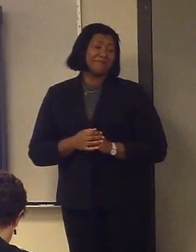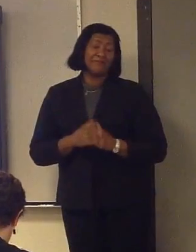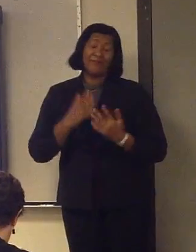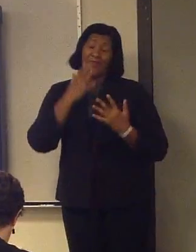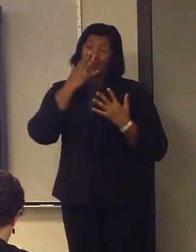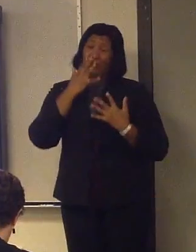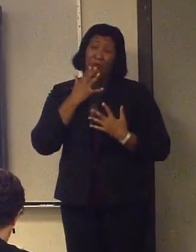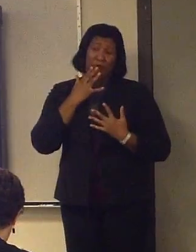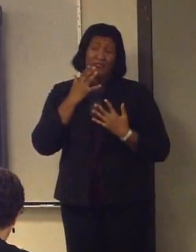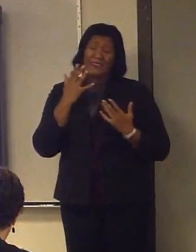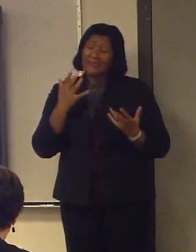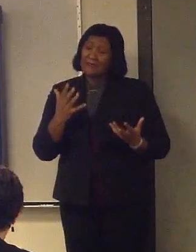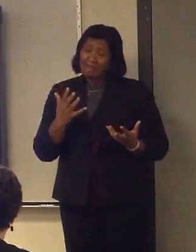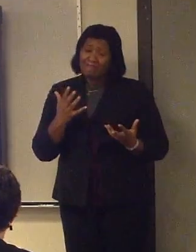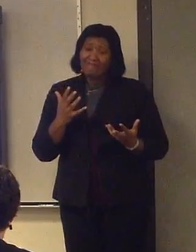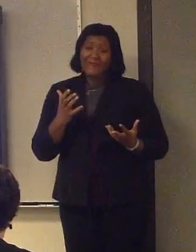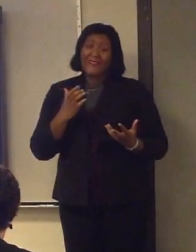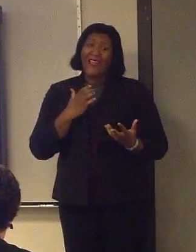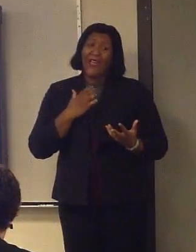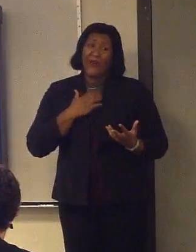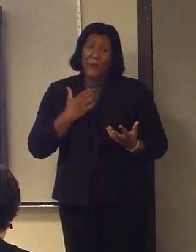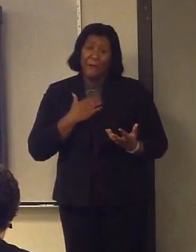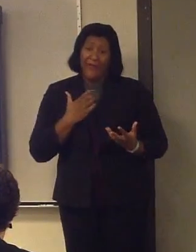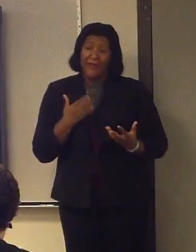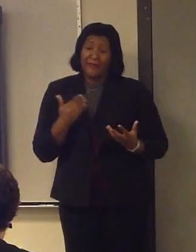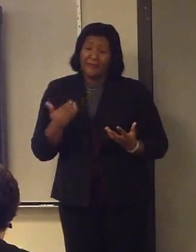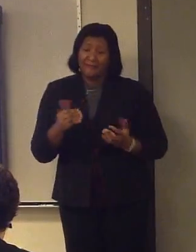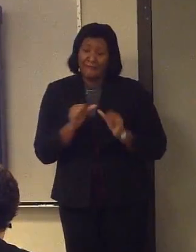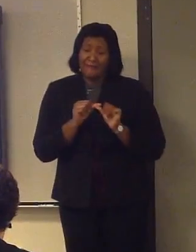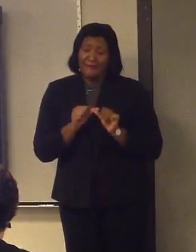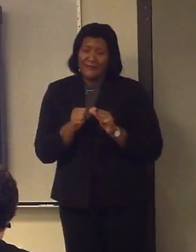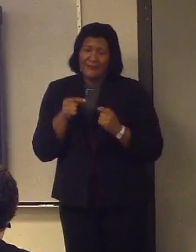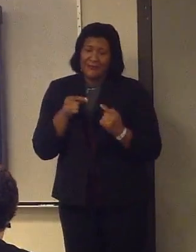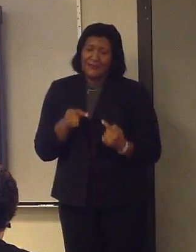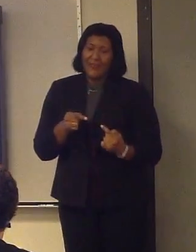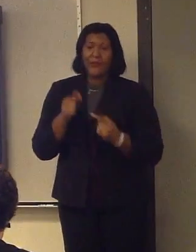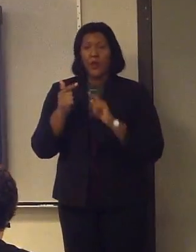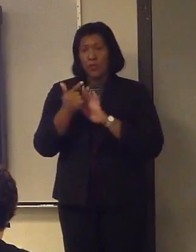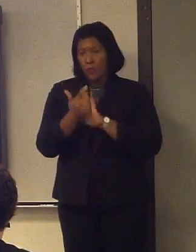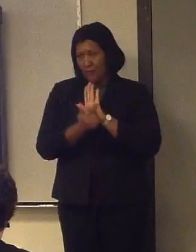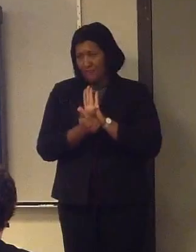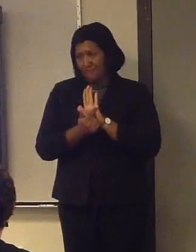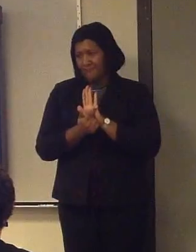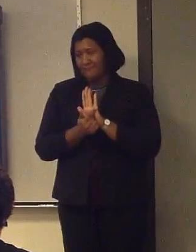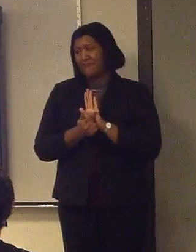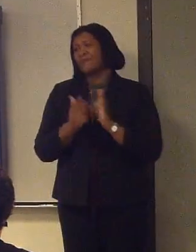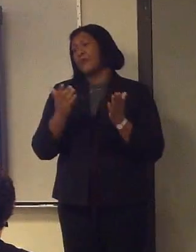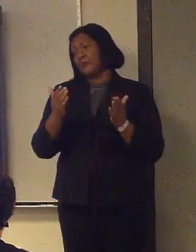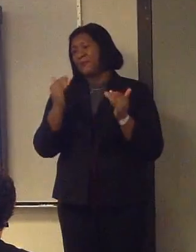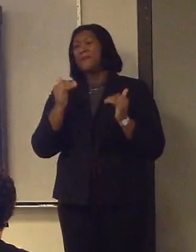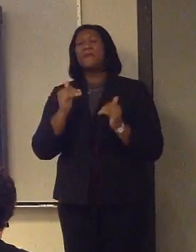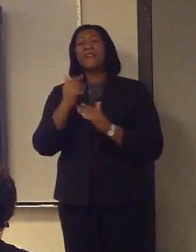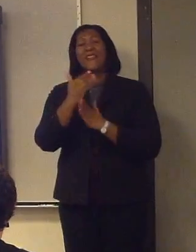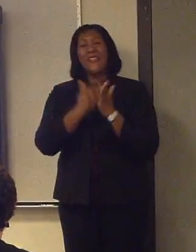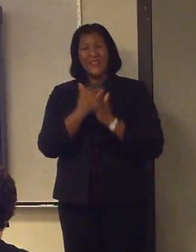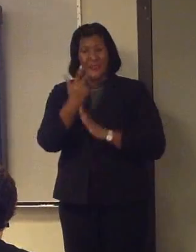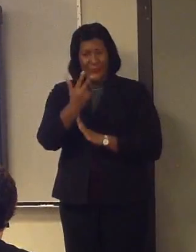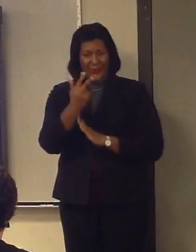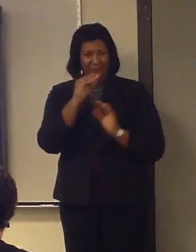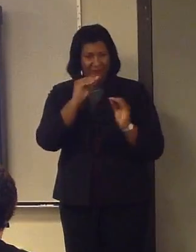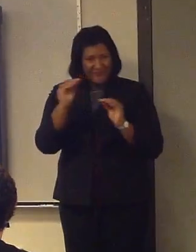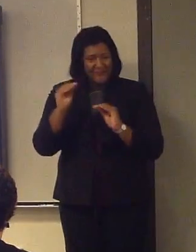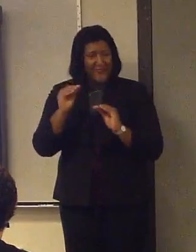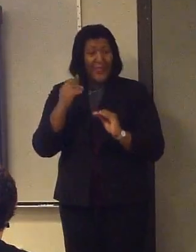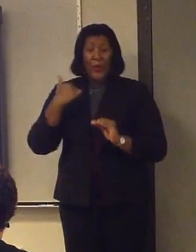it is a complaint-driven law. So lesson number three is that even though we have important